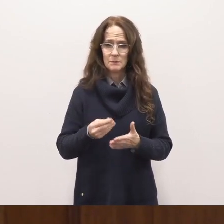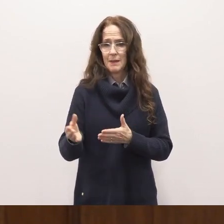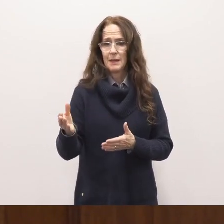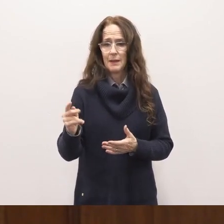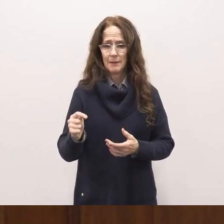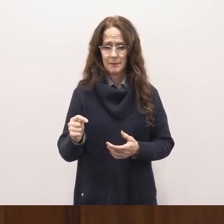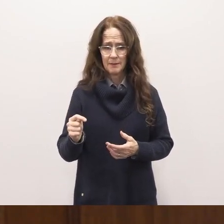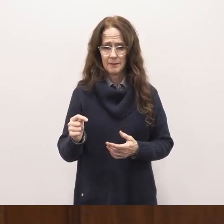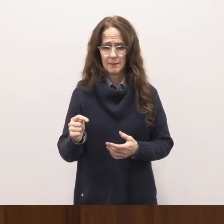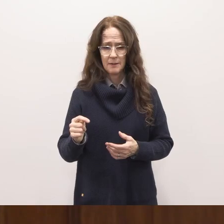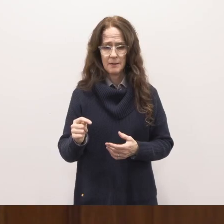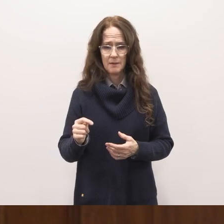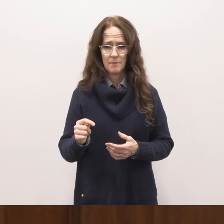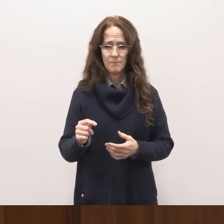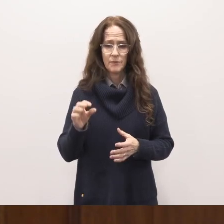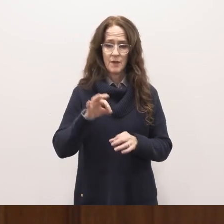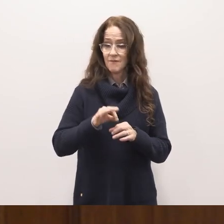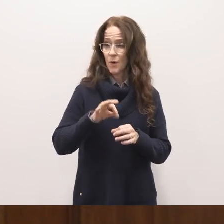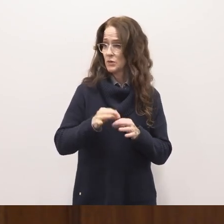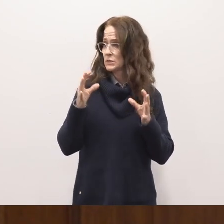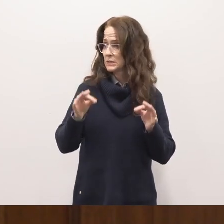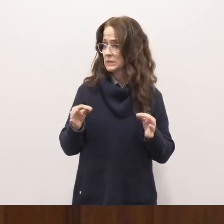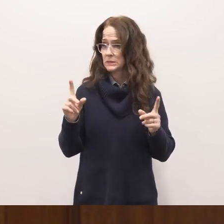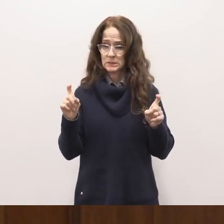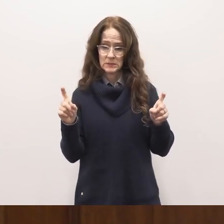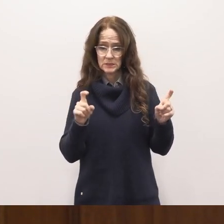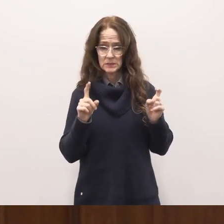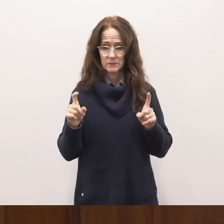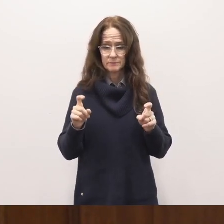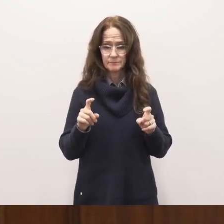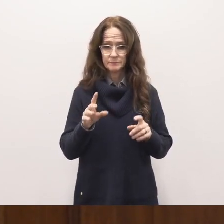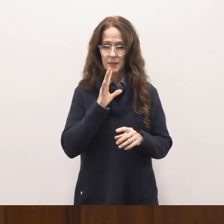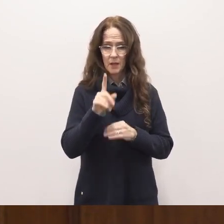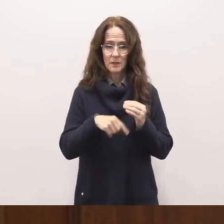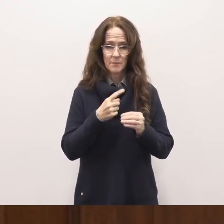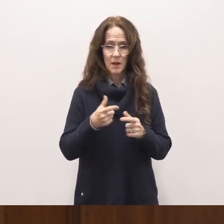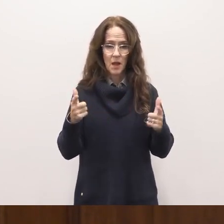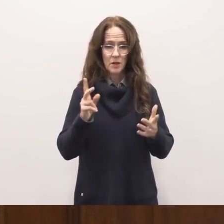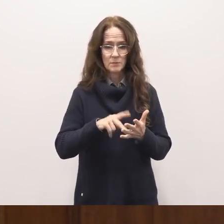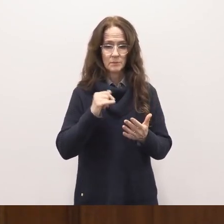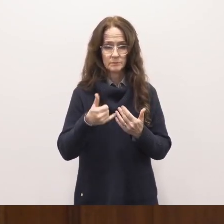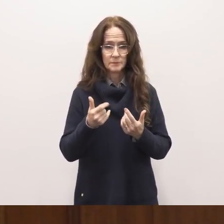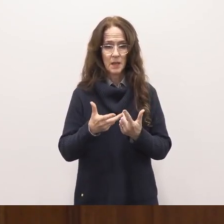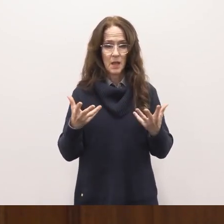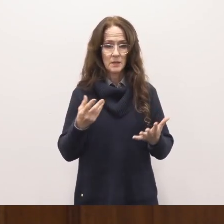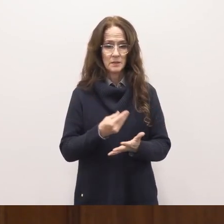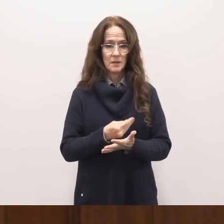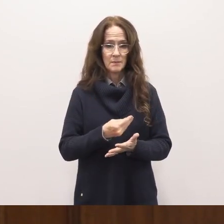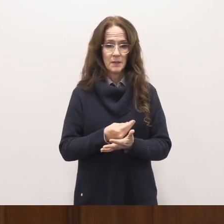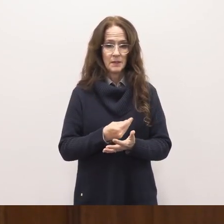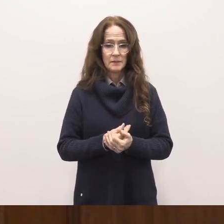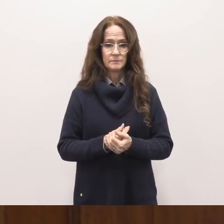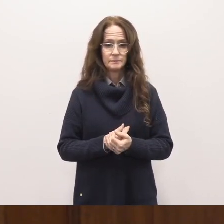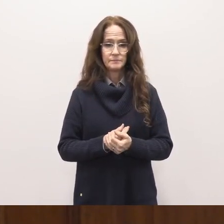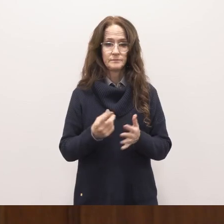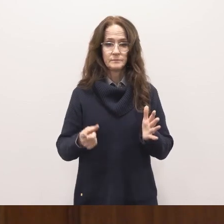The voters' decision... And we're talking about large projects, large sums of money, and so, sometimes, we'll get, like,